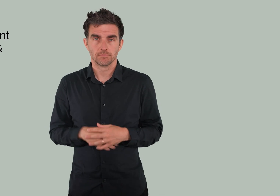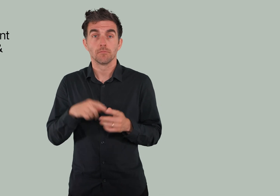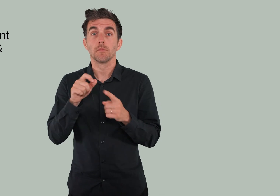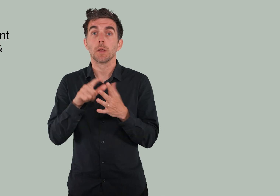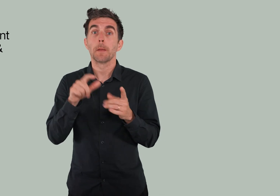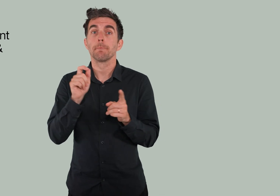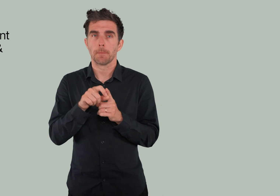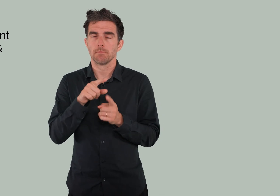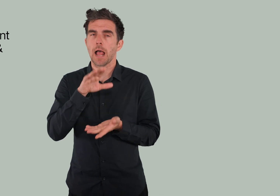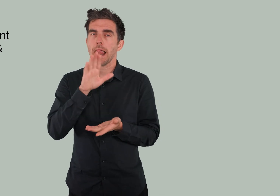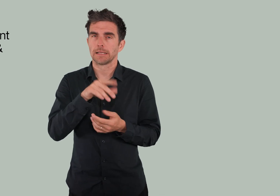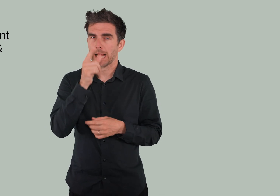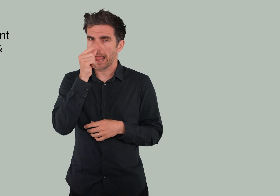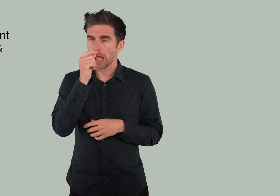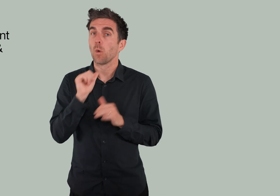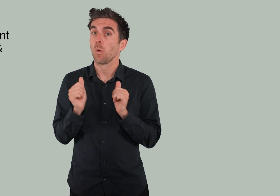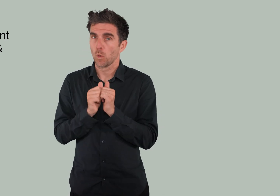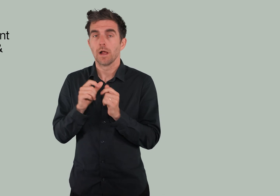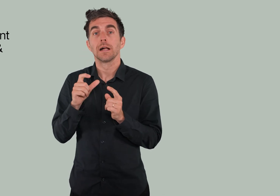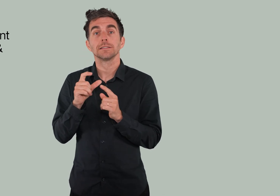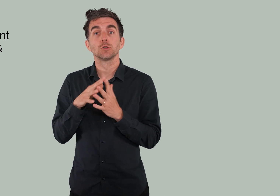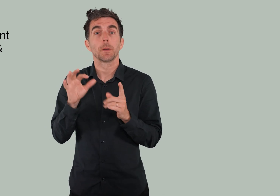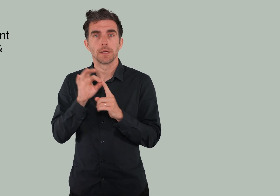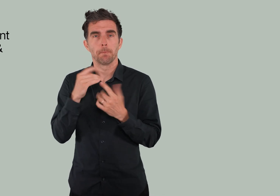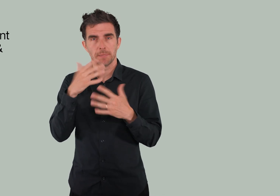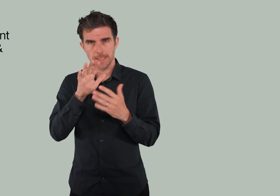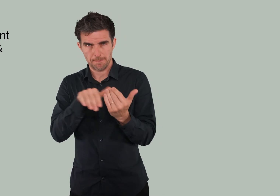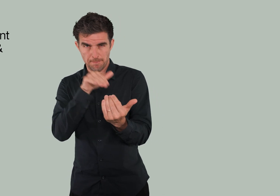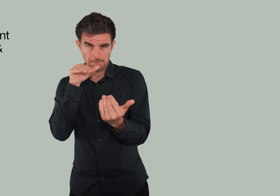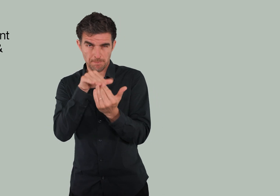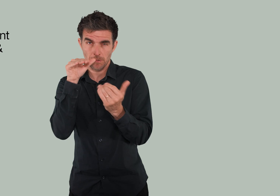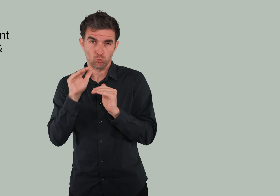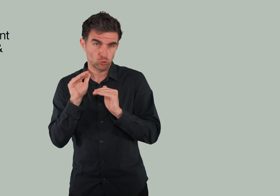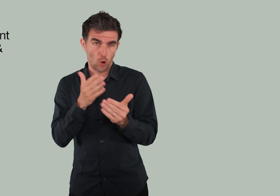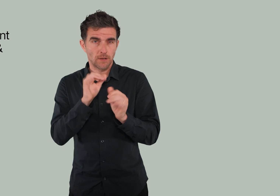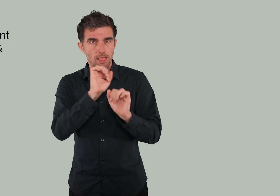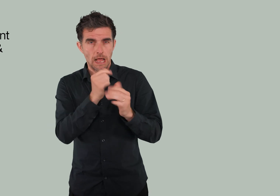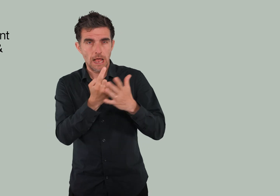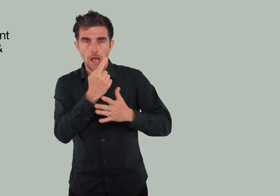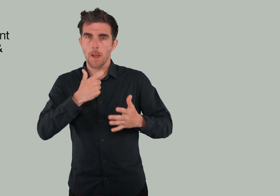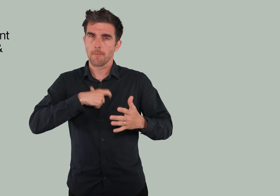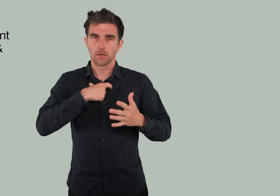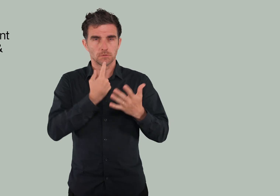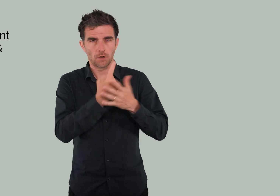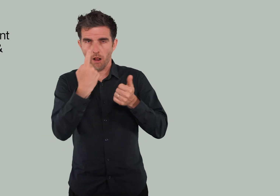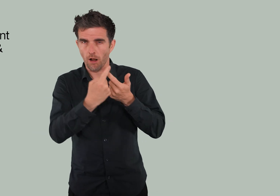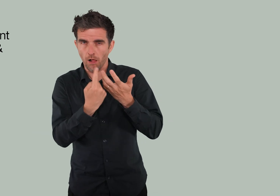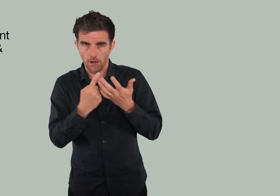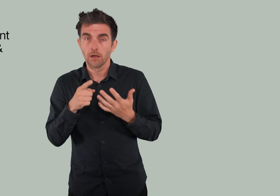6.13 PIP customers were less likely to agree that DWP tailored services to their personal circumstances